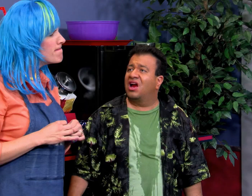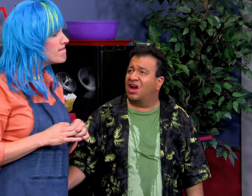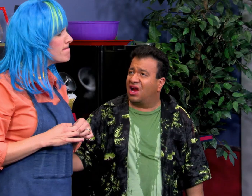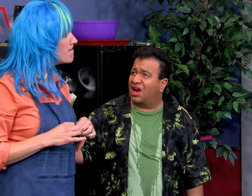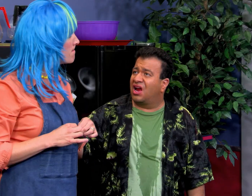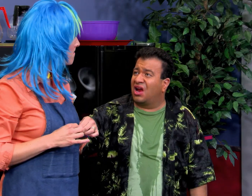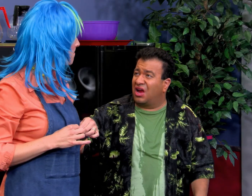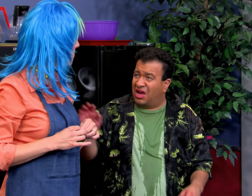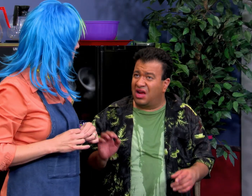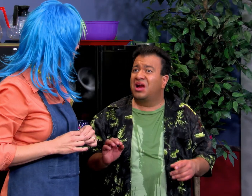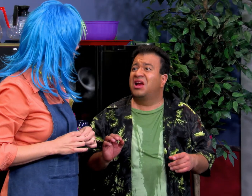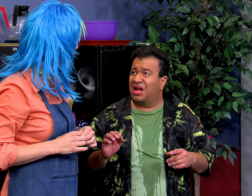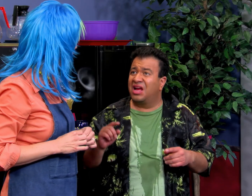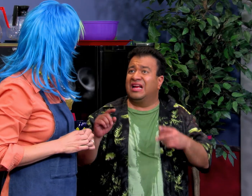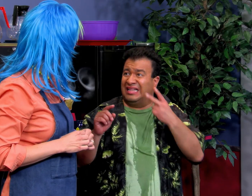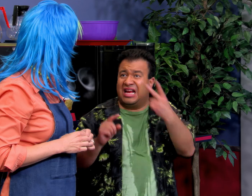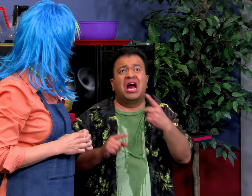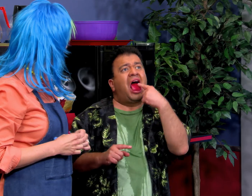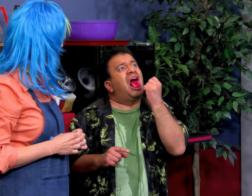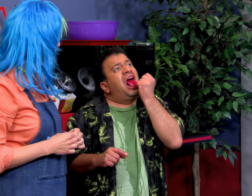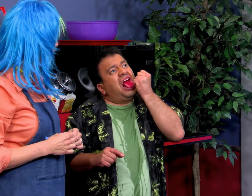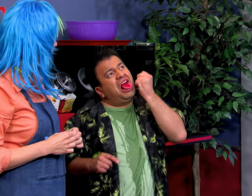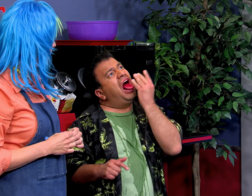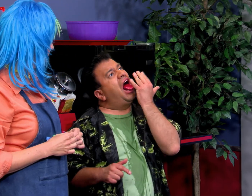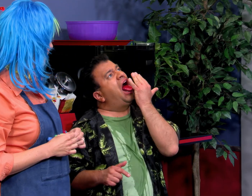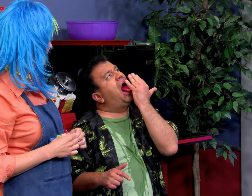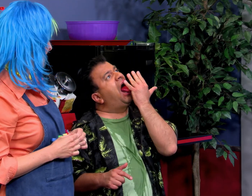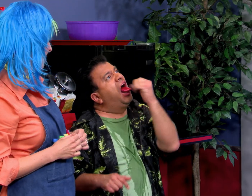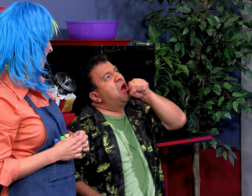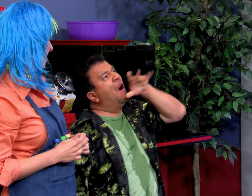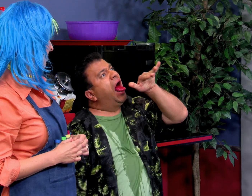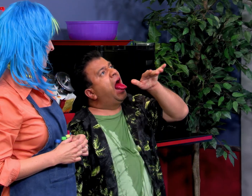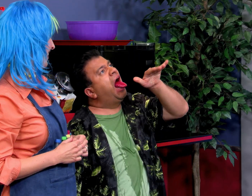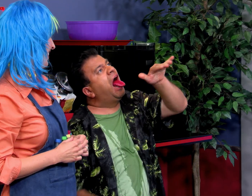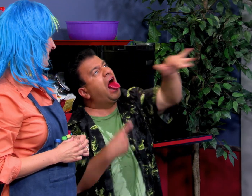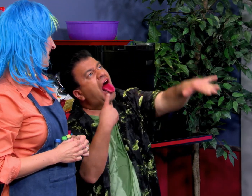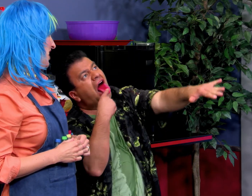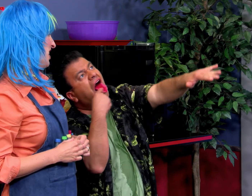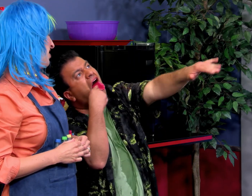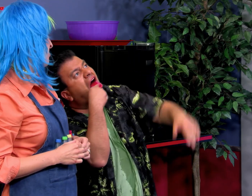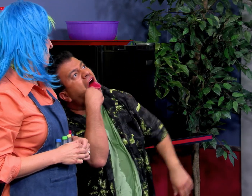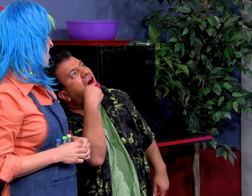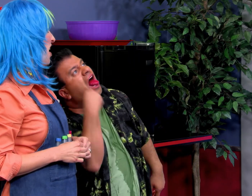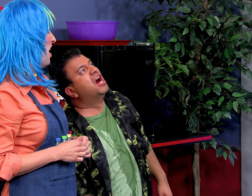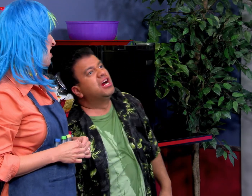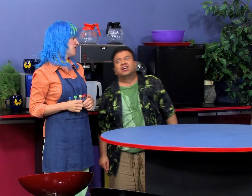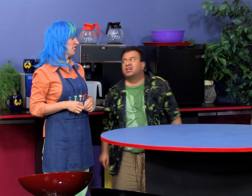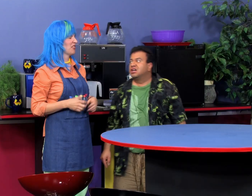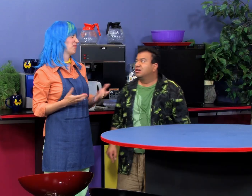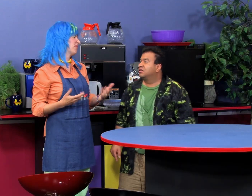HMM. AND IT STILL BURNS. IT FEELS LIKE MY MOUTH IS ON FIRE!